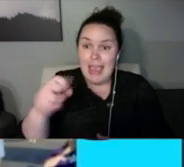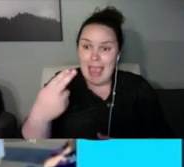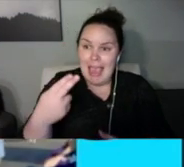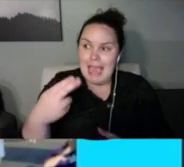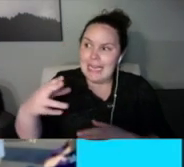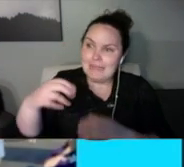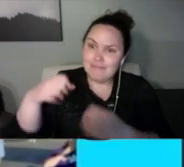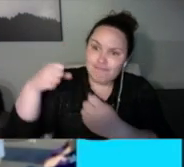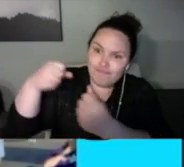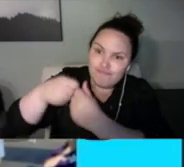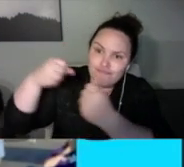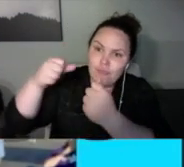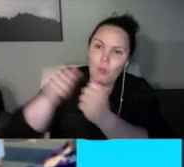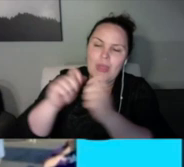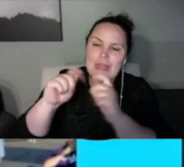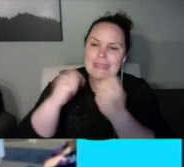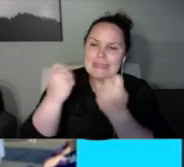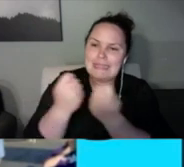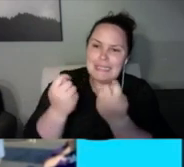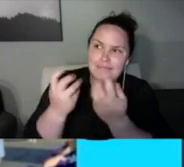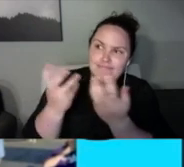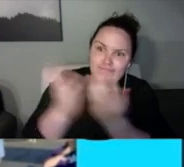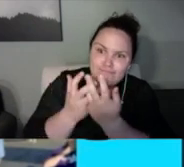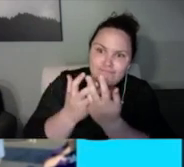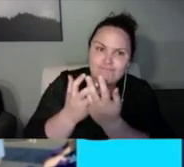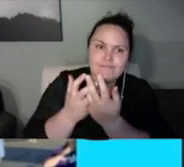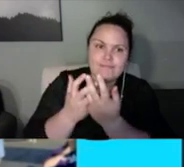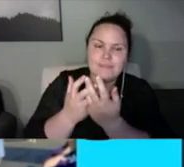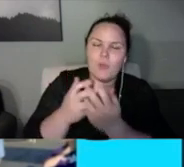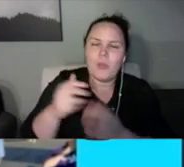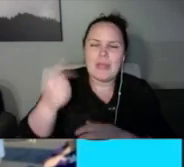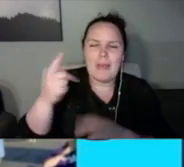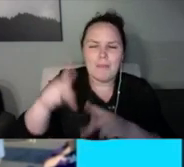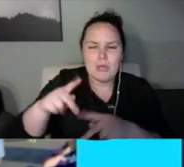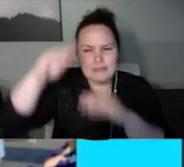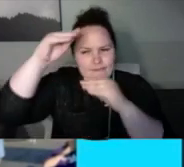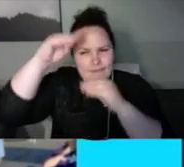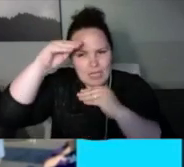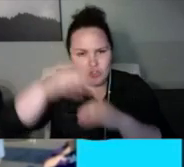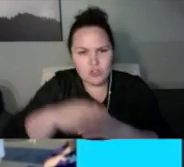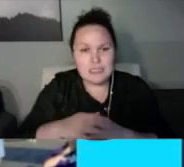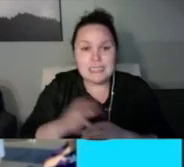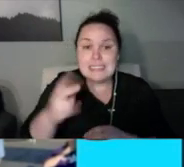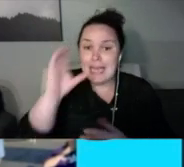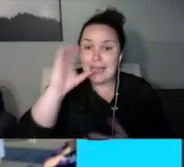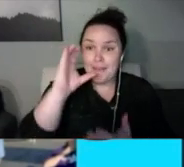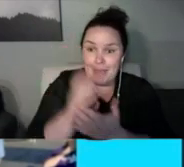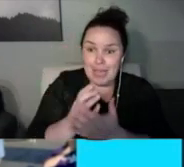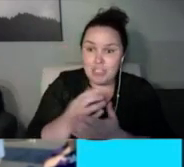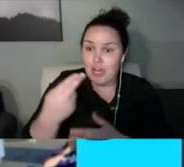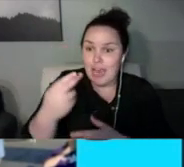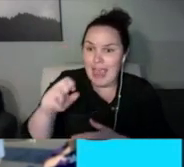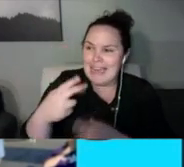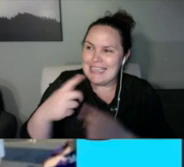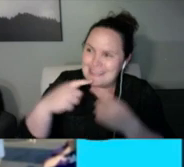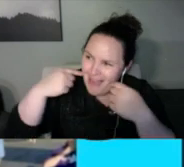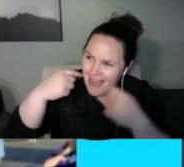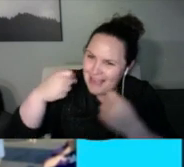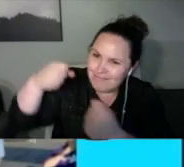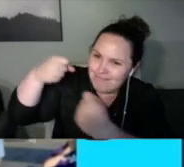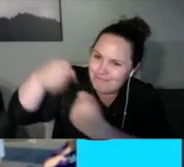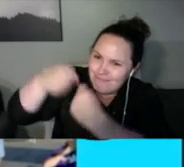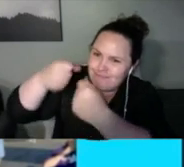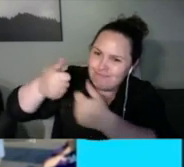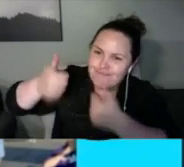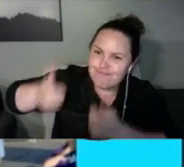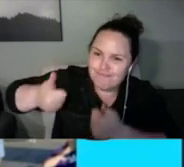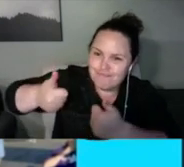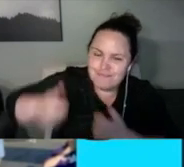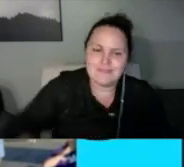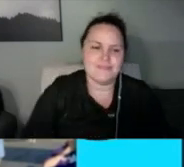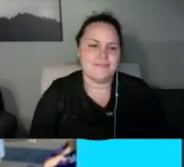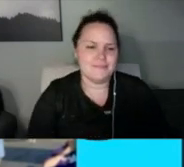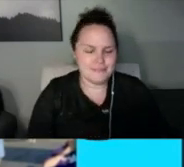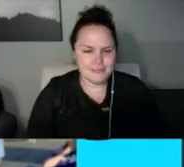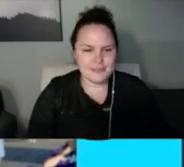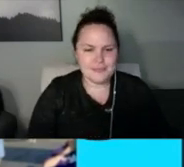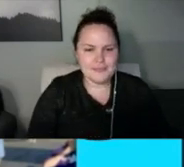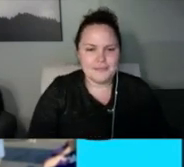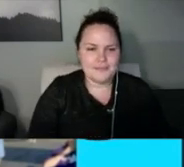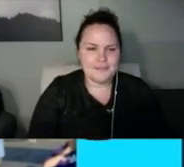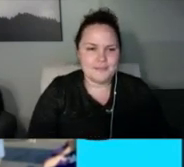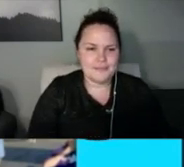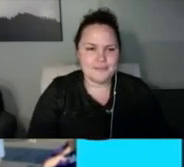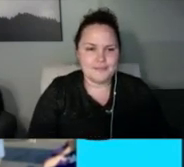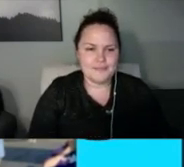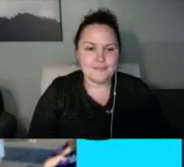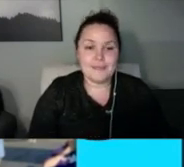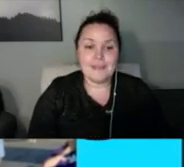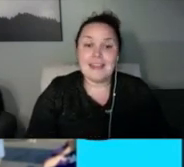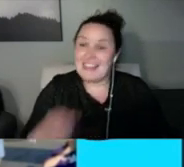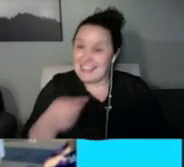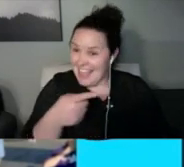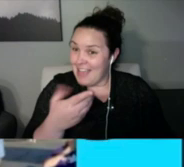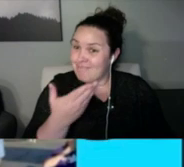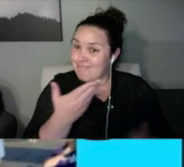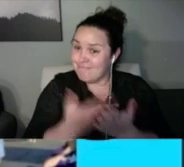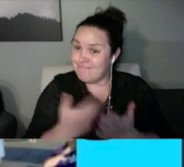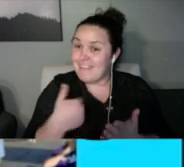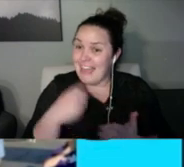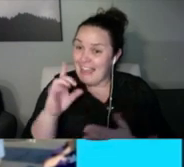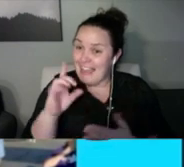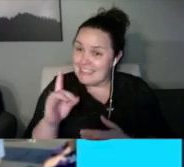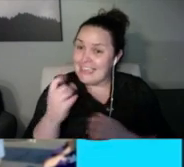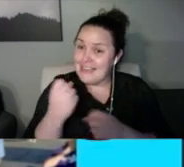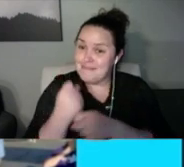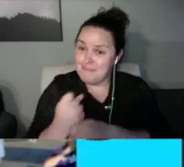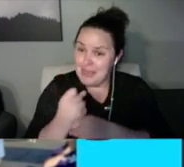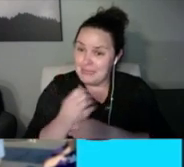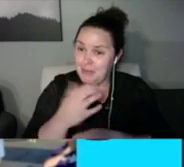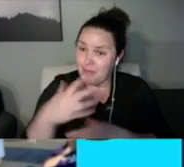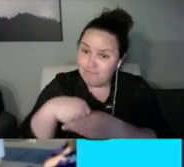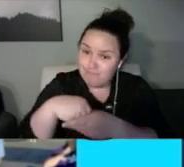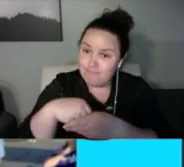But as far as the 770, that came as an emergency, if you want to call it that.